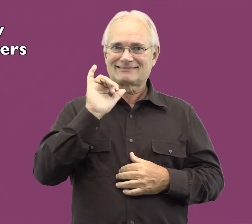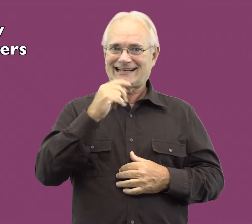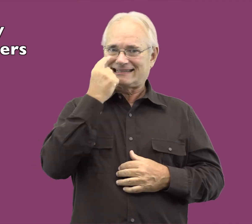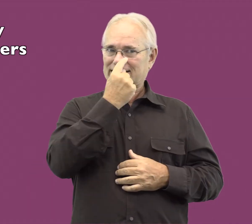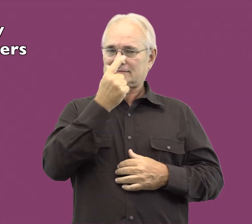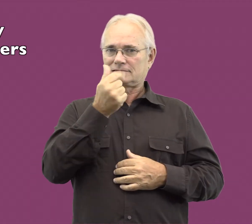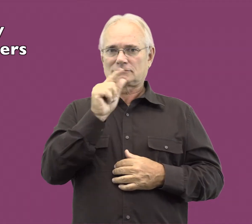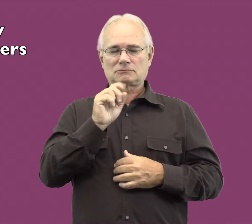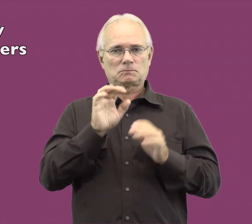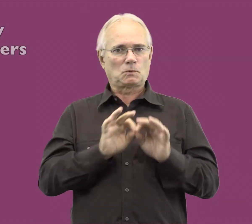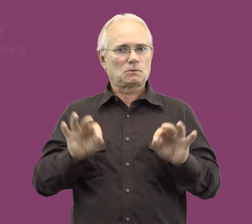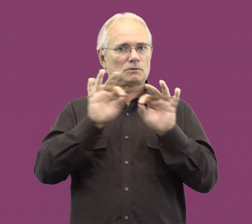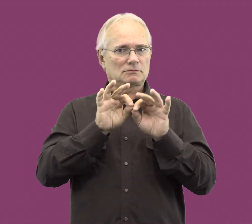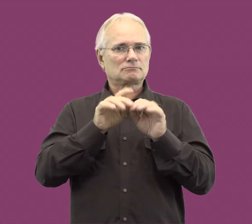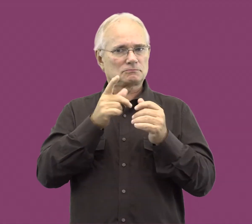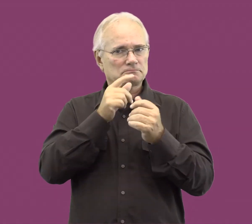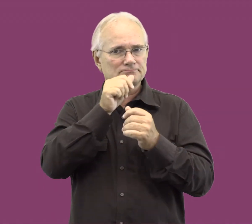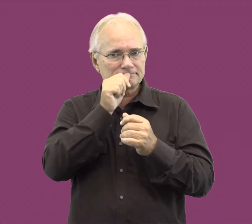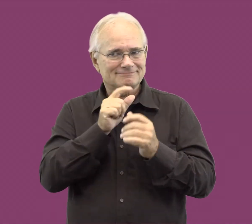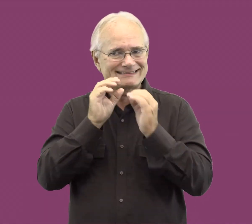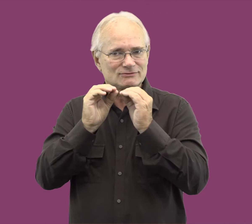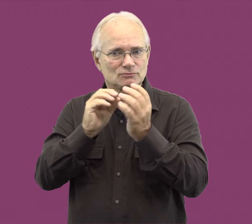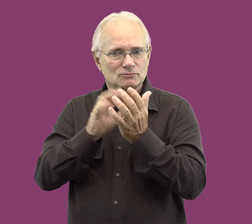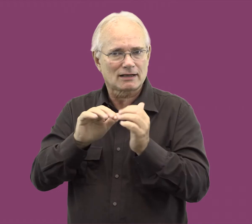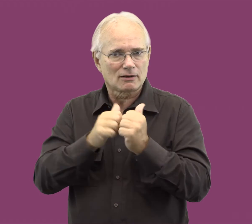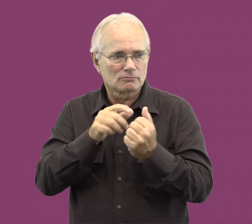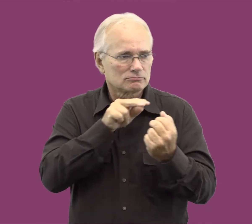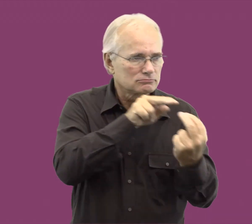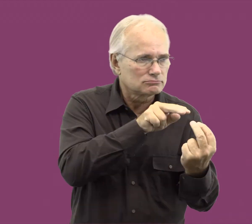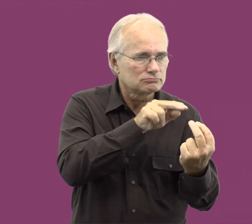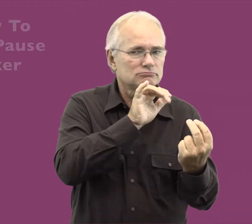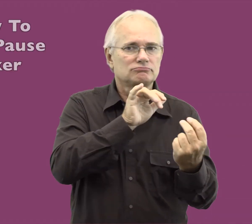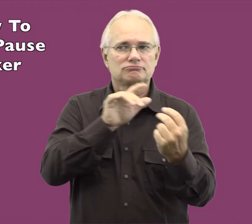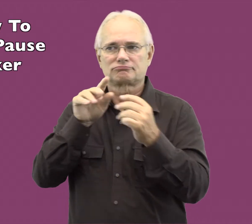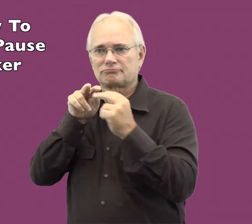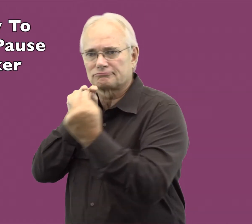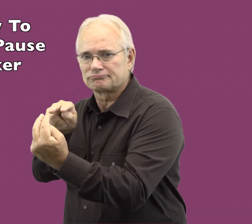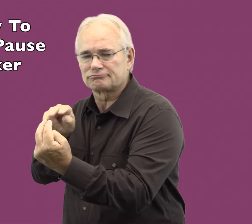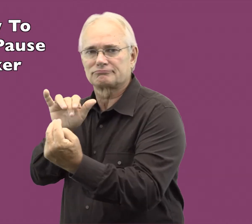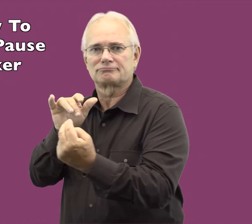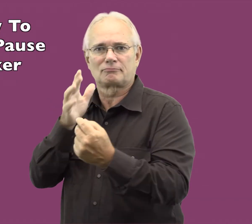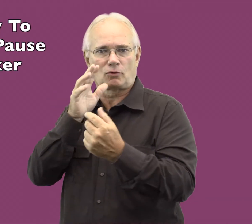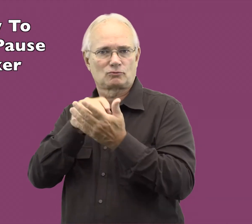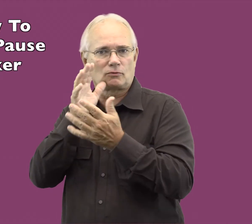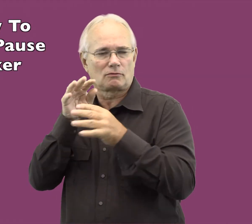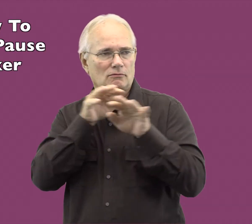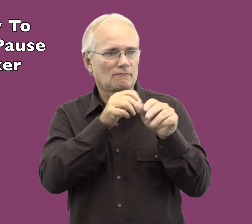The eye gaze is important. It takes patience to teach students how to direct attention and pause to listen